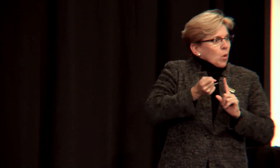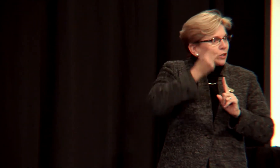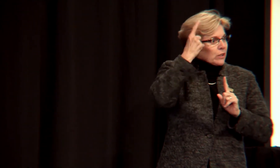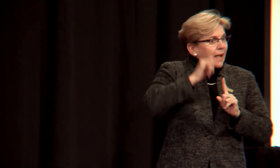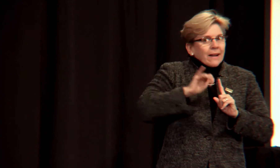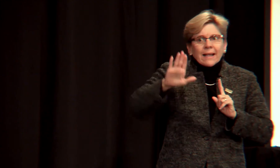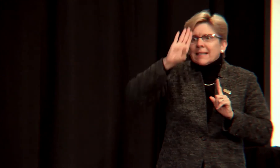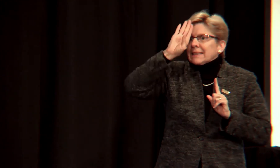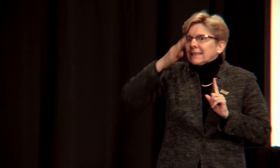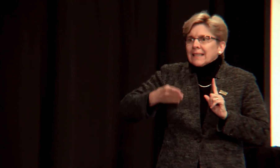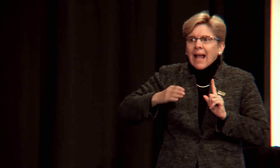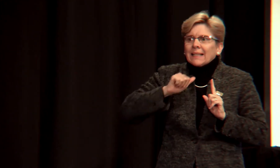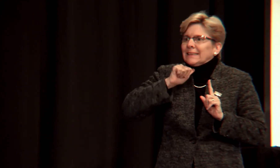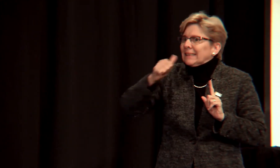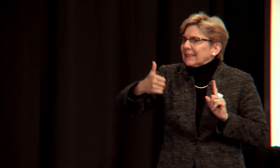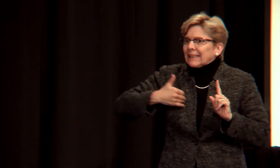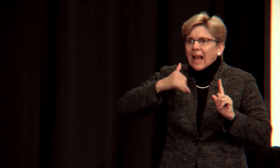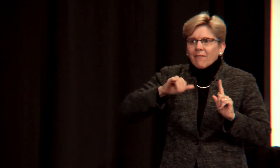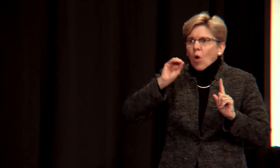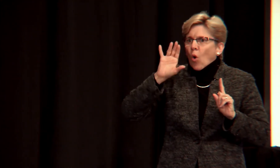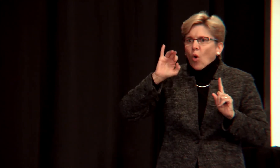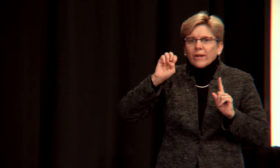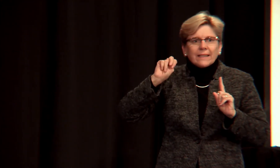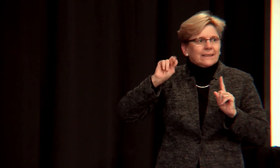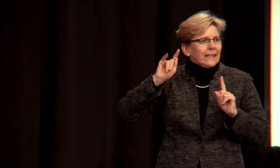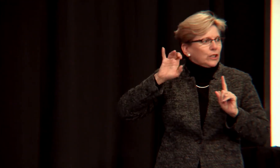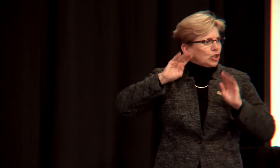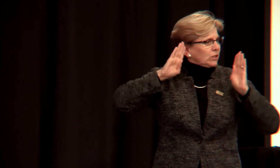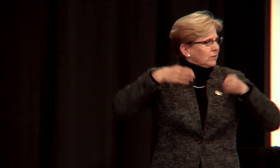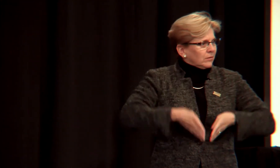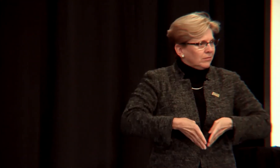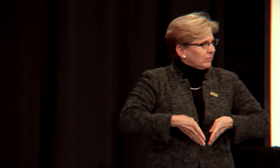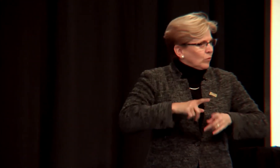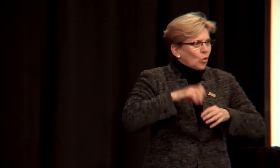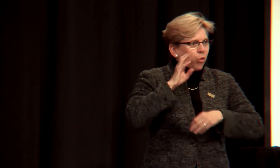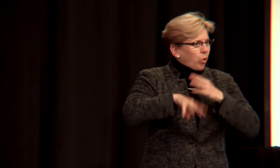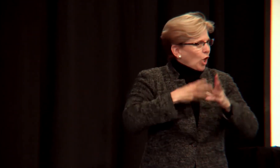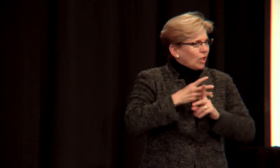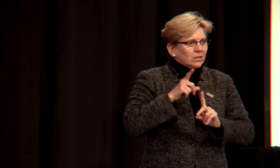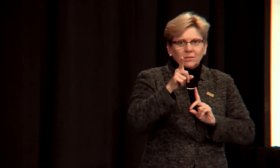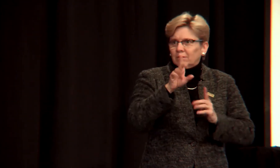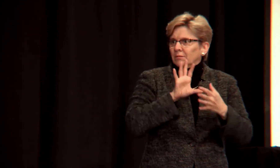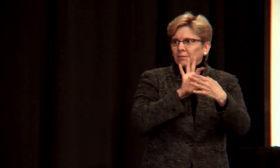understood that his son would not have that same orientation to the world